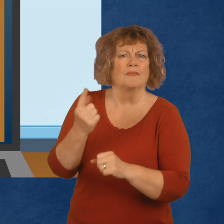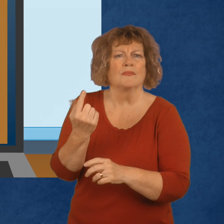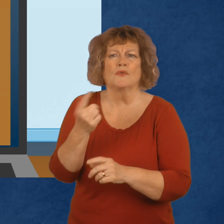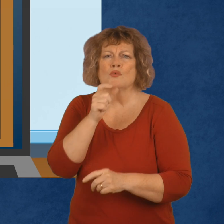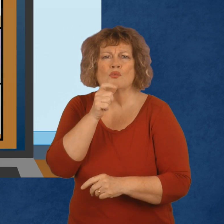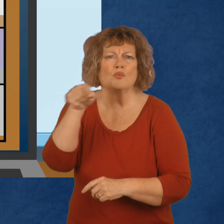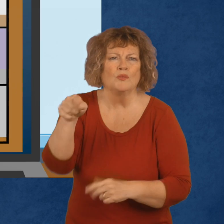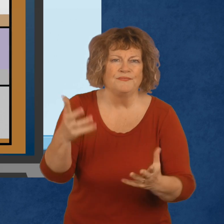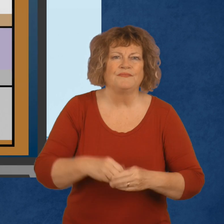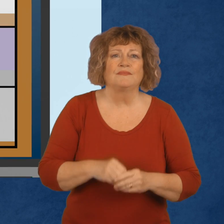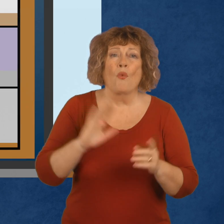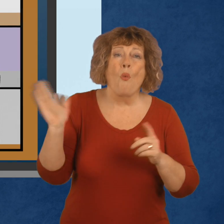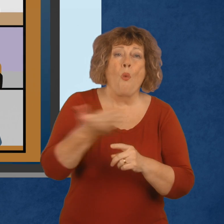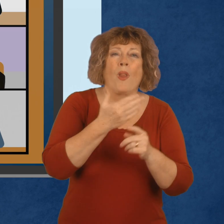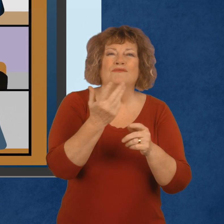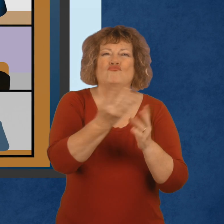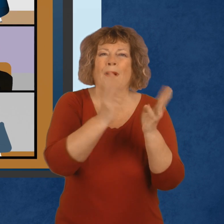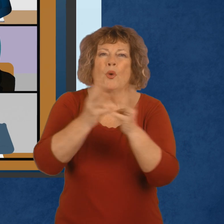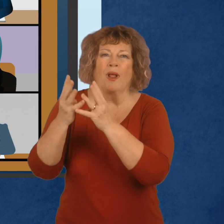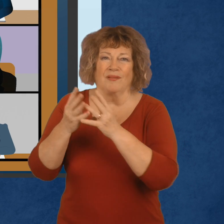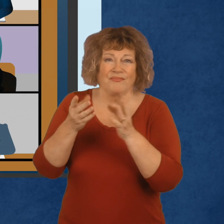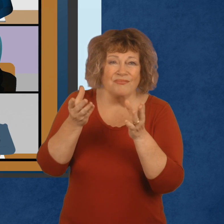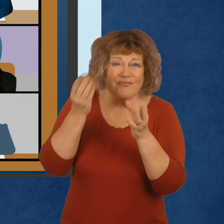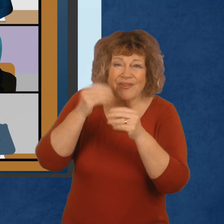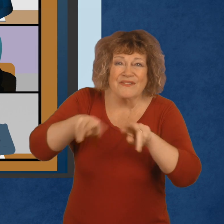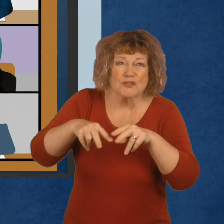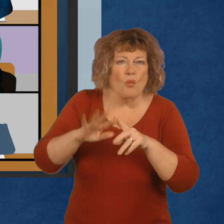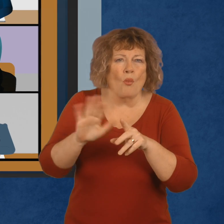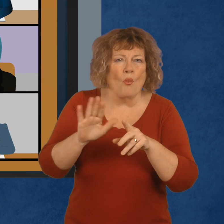but the screen of your video hearing will be divided into a number of different windows.